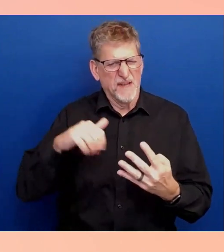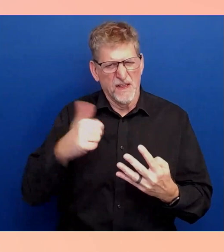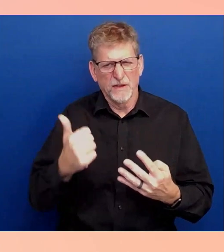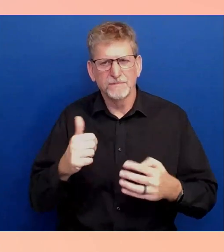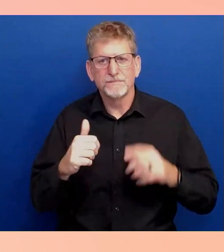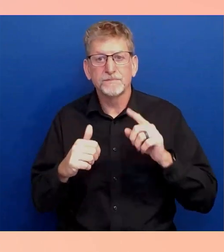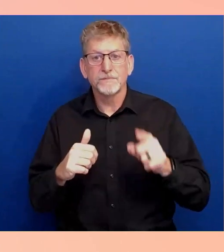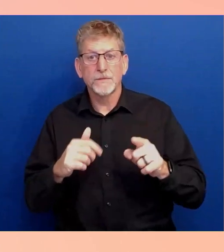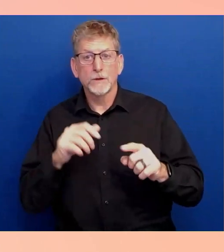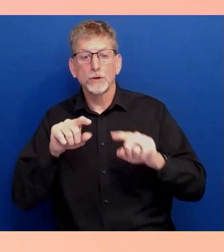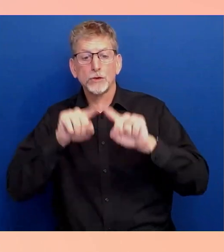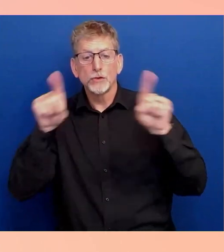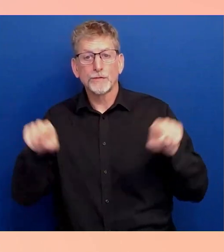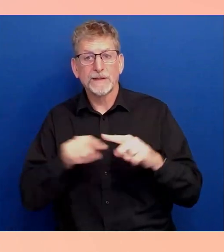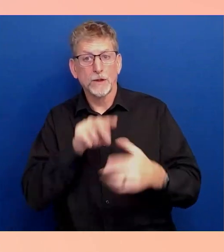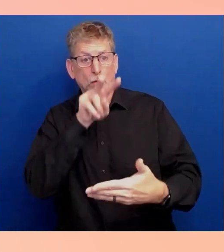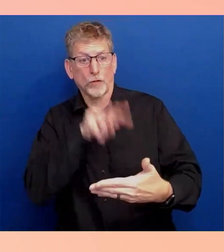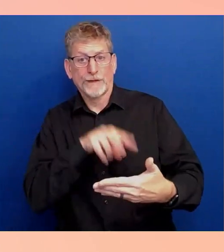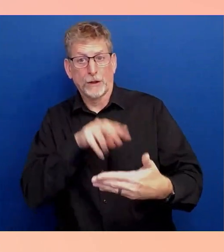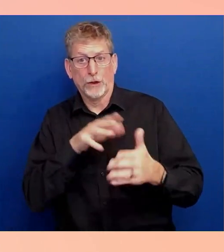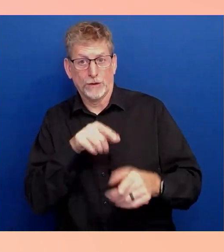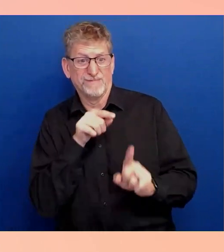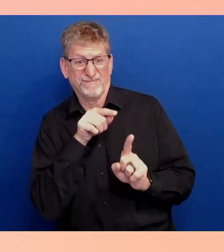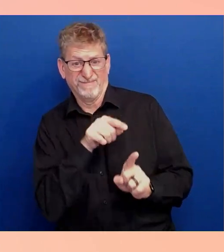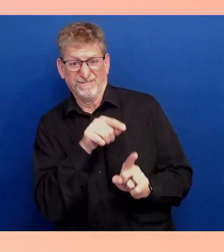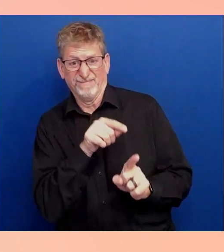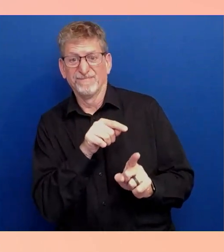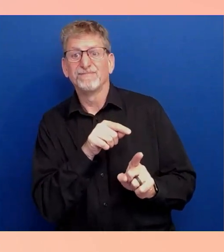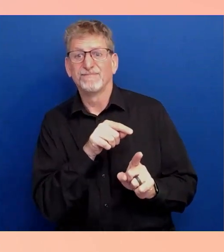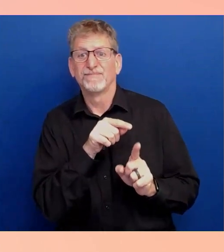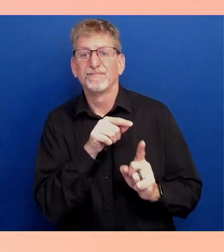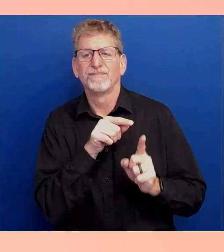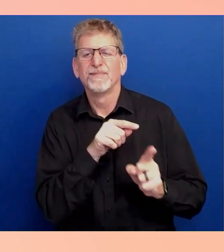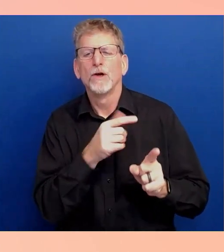the user ways to read elements on the screen.